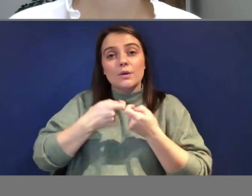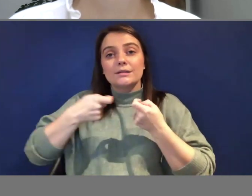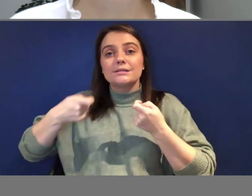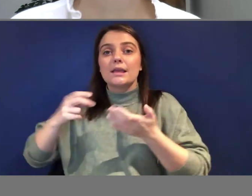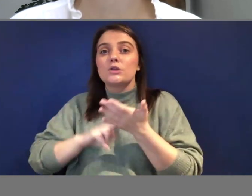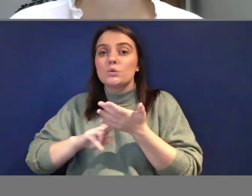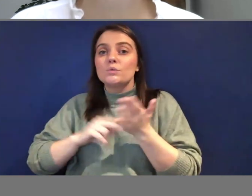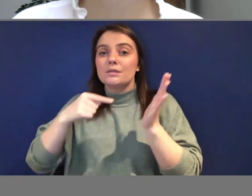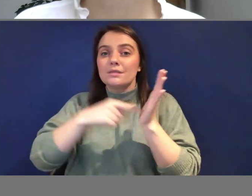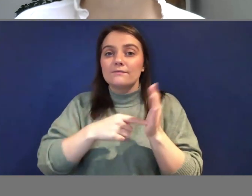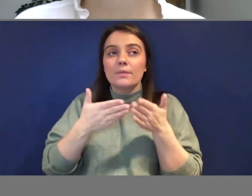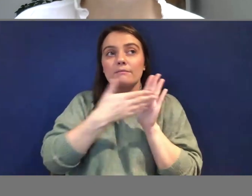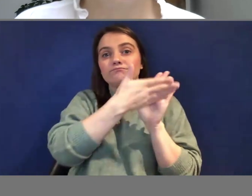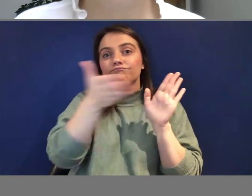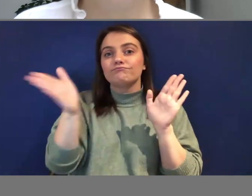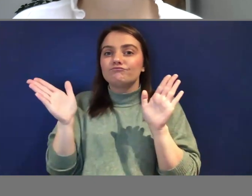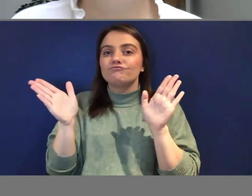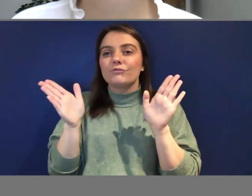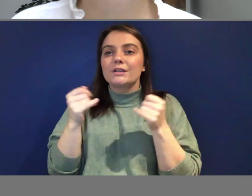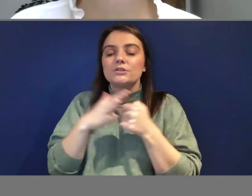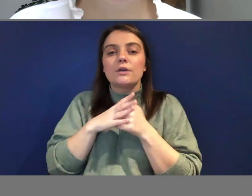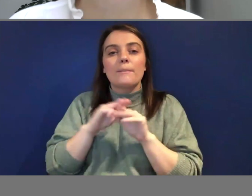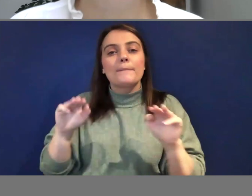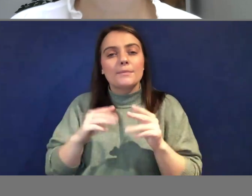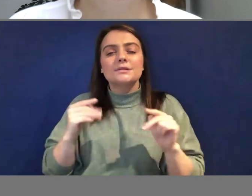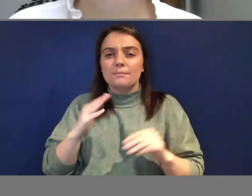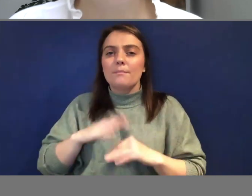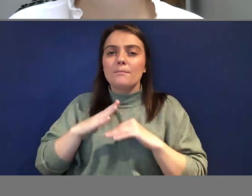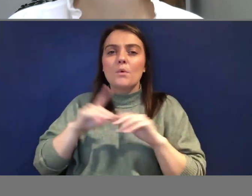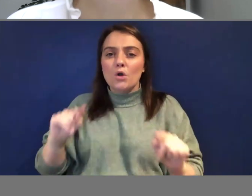of people and it is a little bit more challenging but I think when you get it and when the building